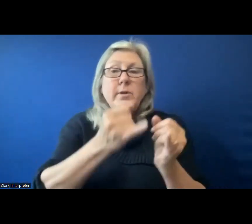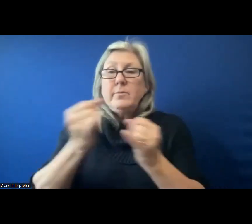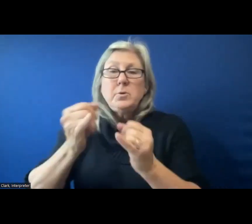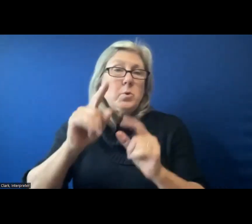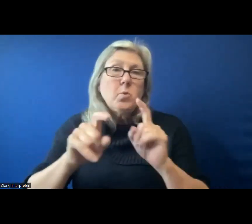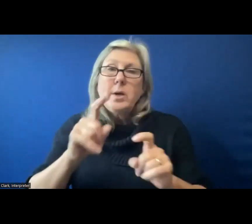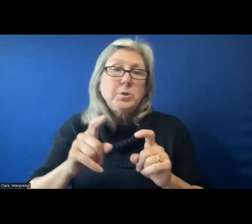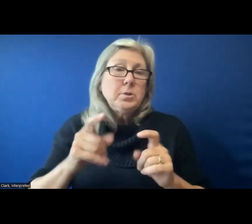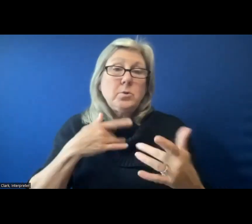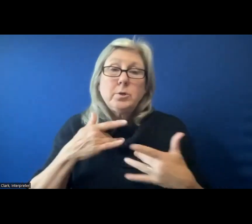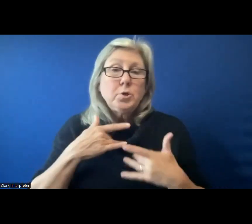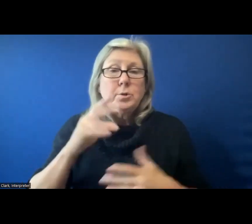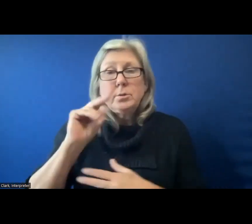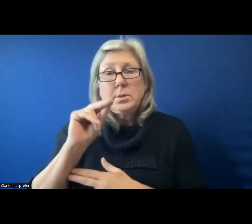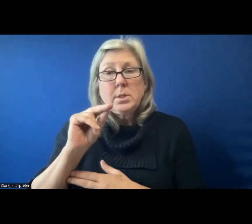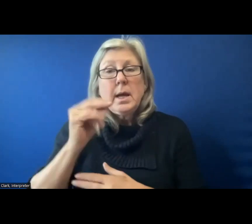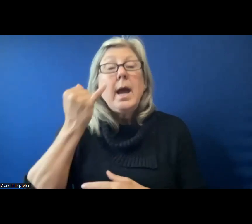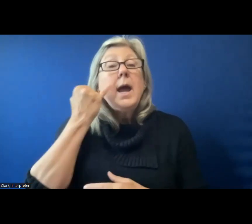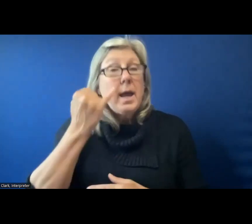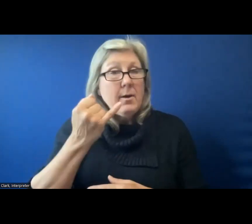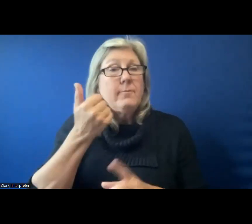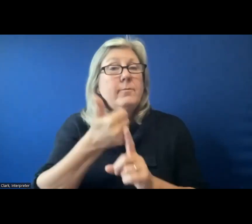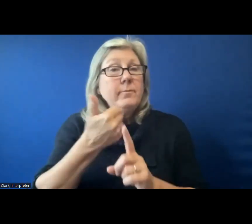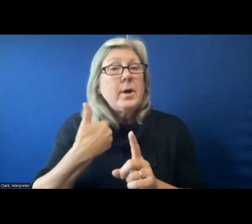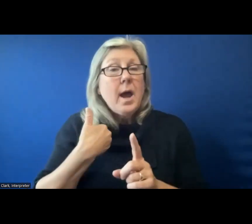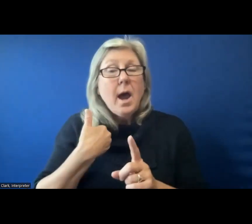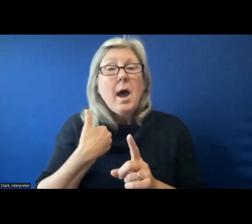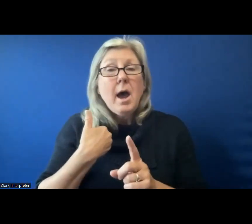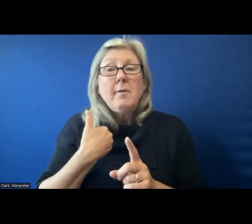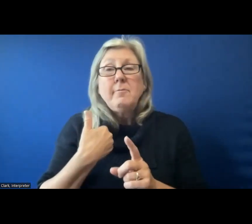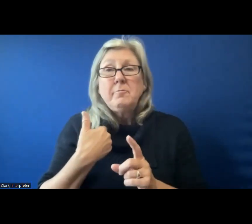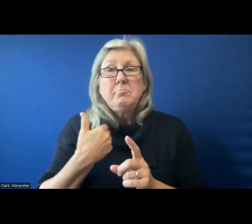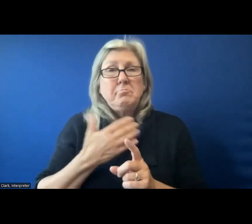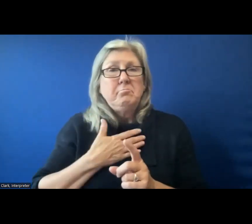or concerns. If you do have an individual question or a concern that you would like